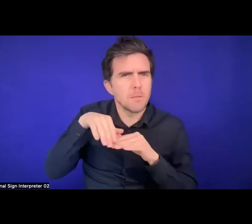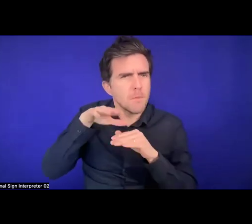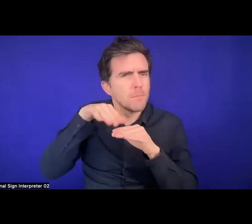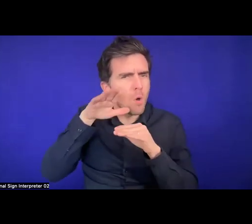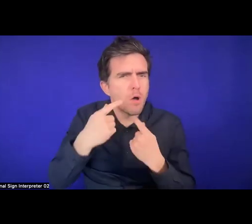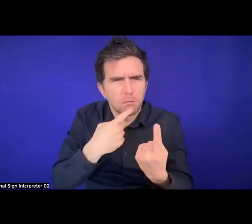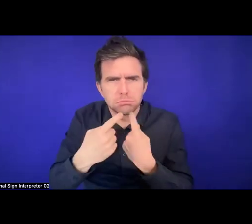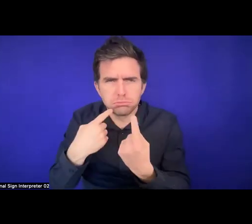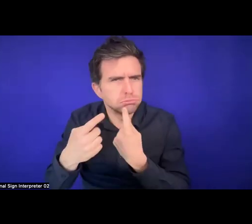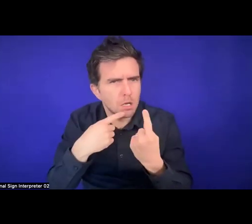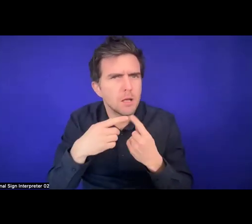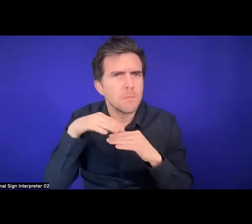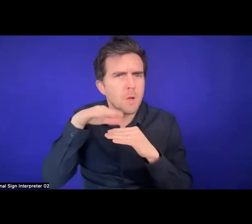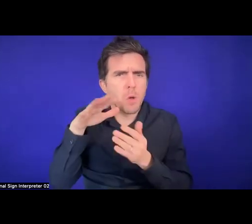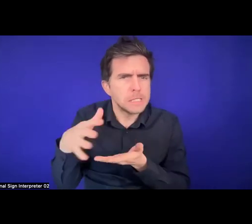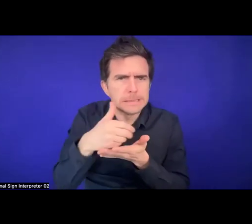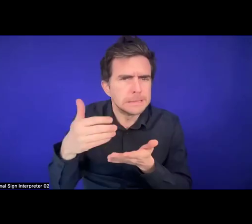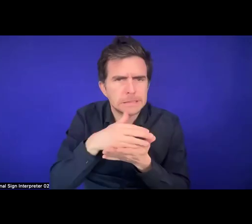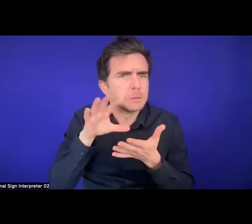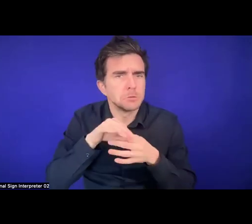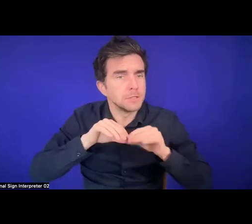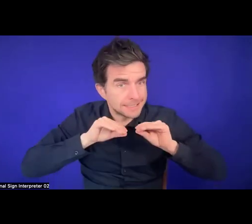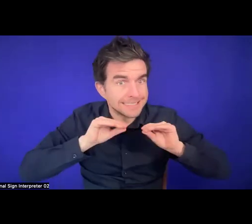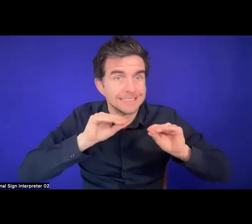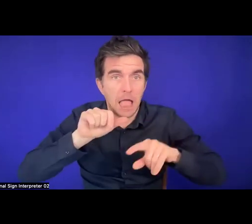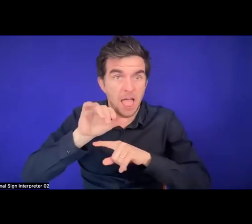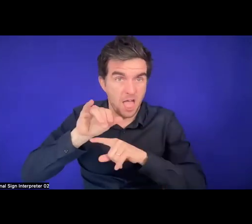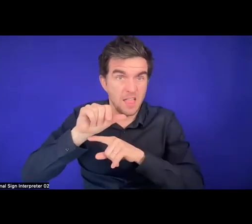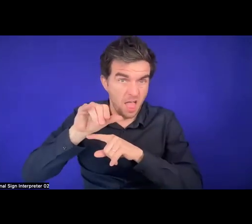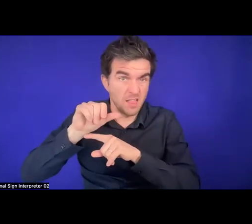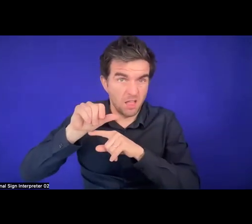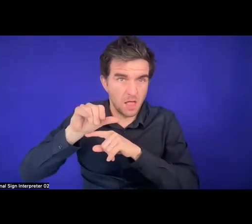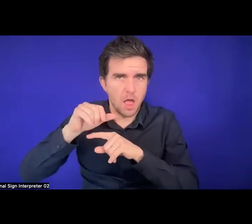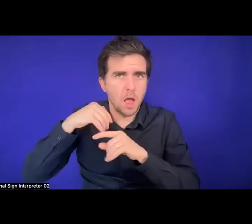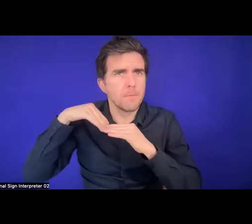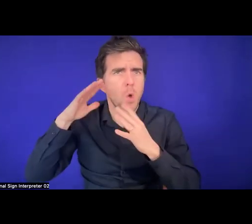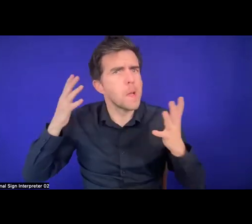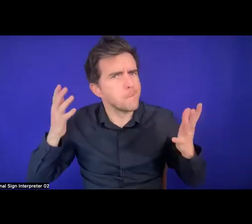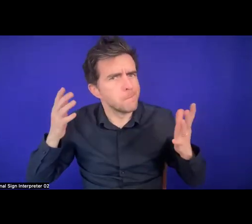enhances and restricts rights. When the PREPARED call came out, I was working on